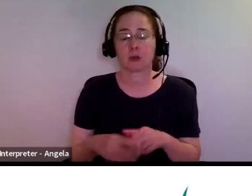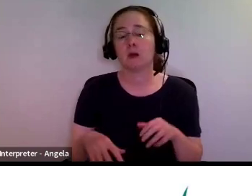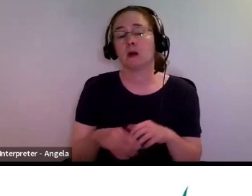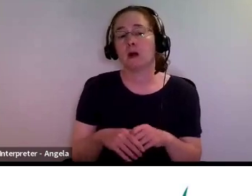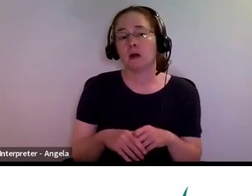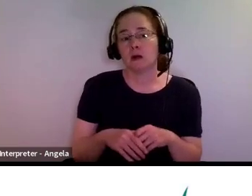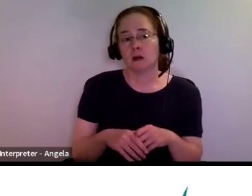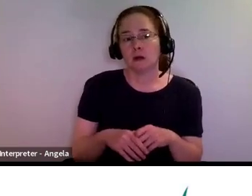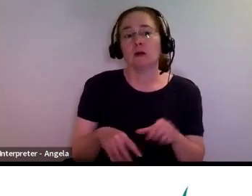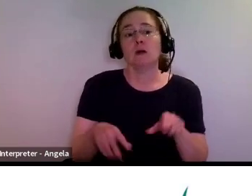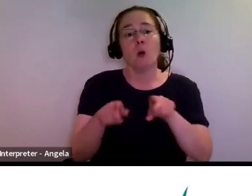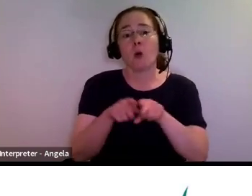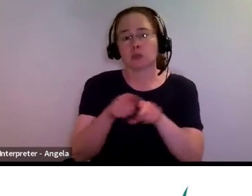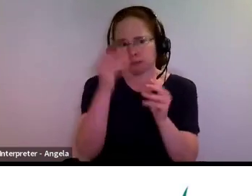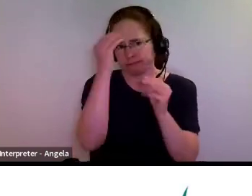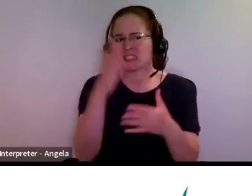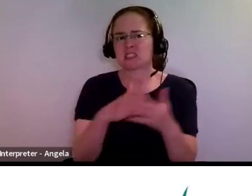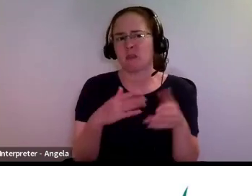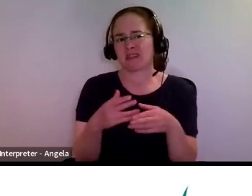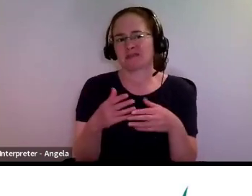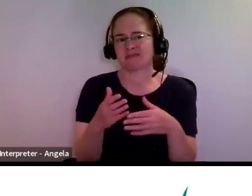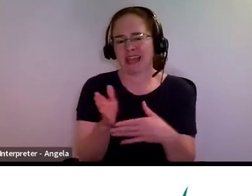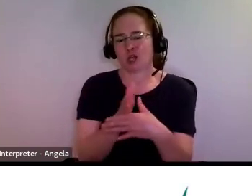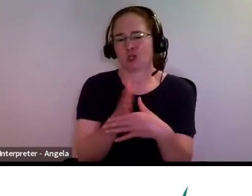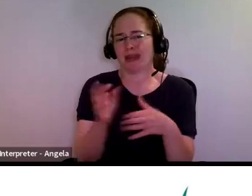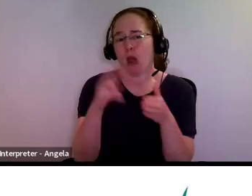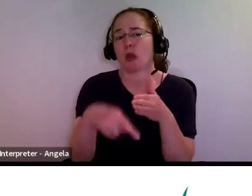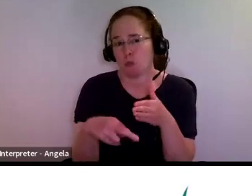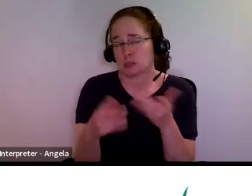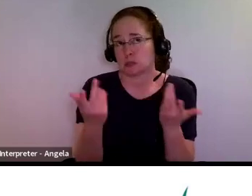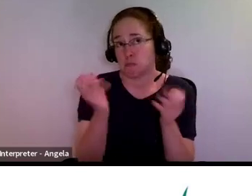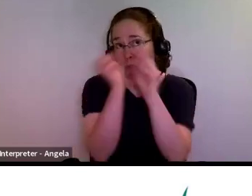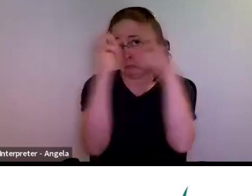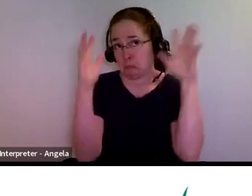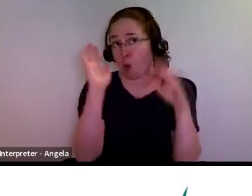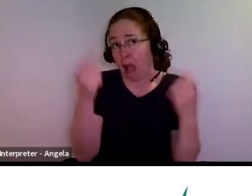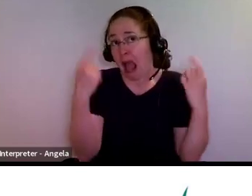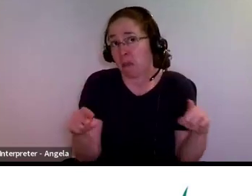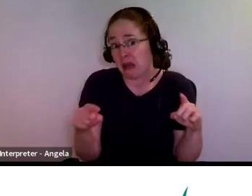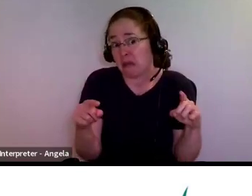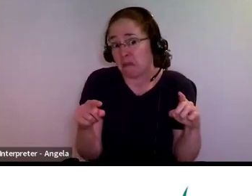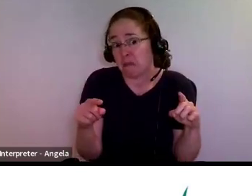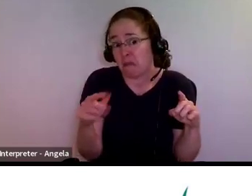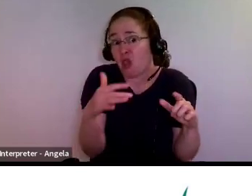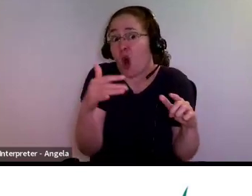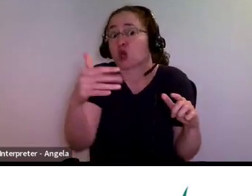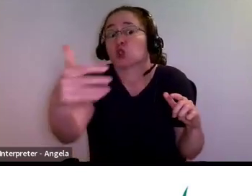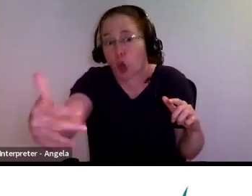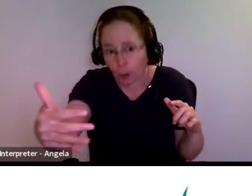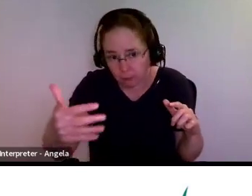share with you some of the intermediate outcomes. So things that we envision will happen longer term as we continue the